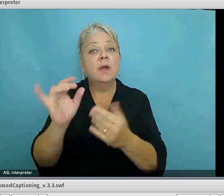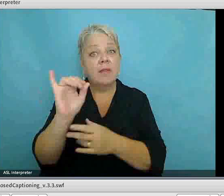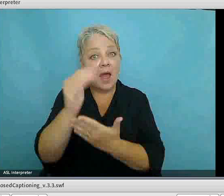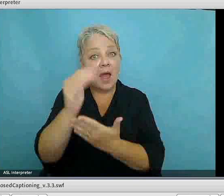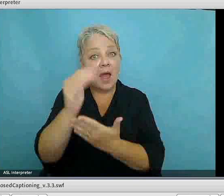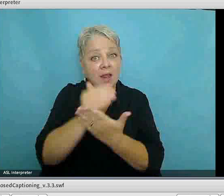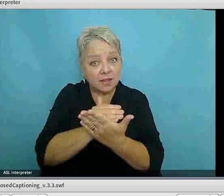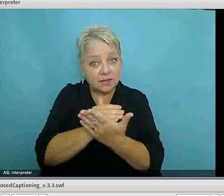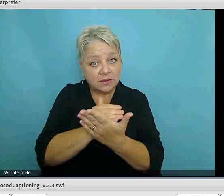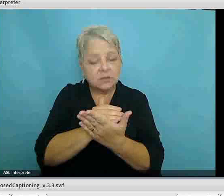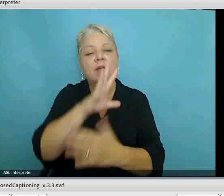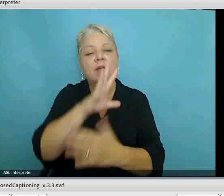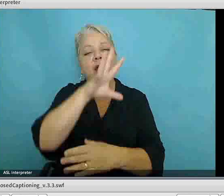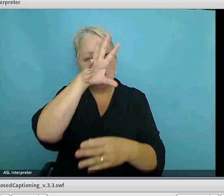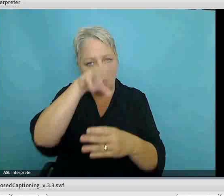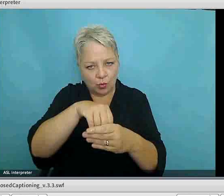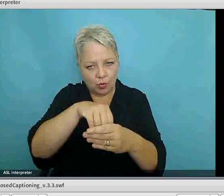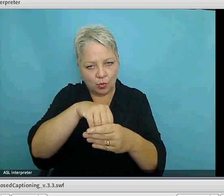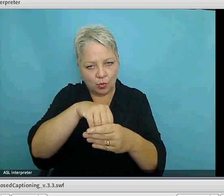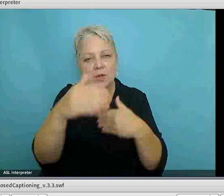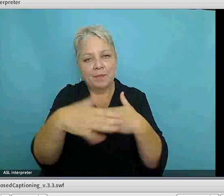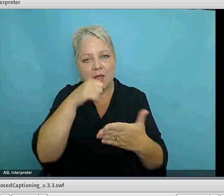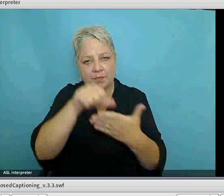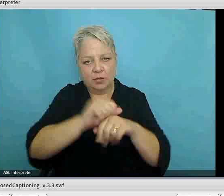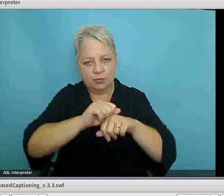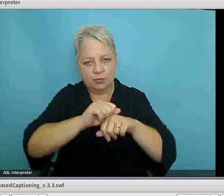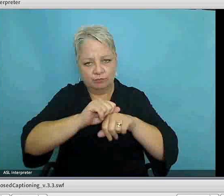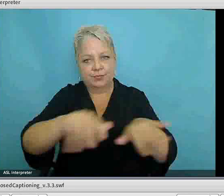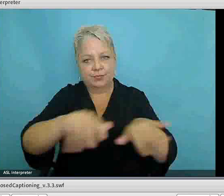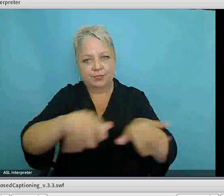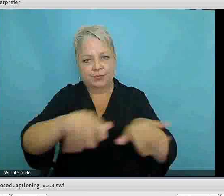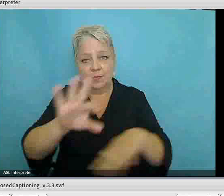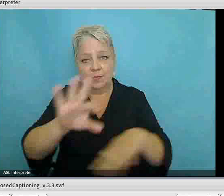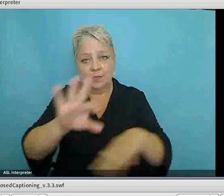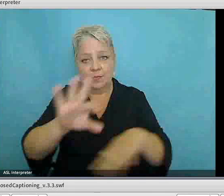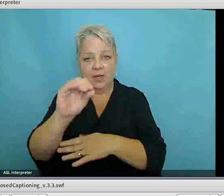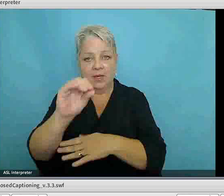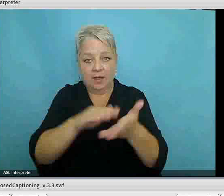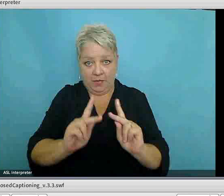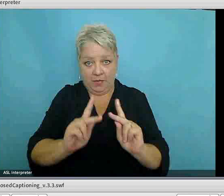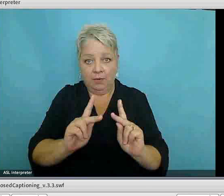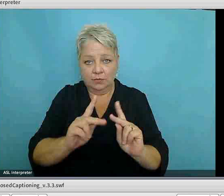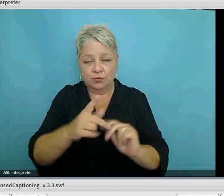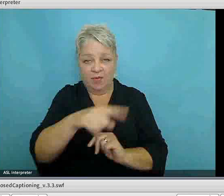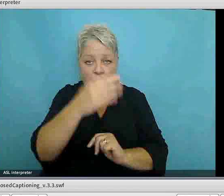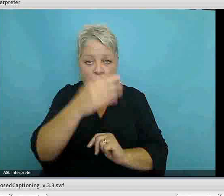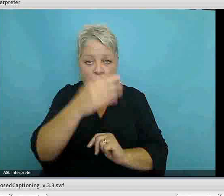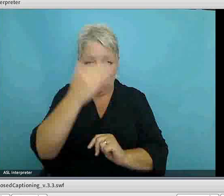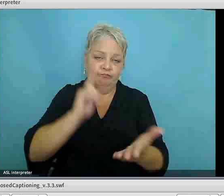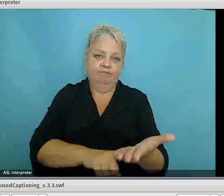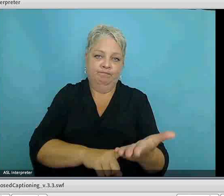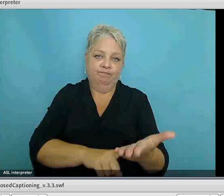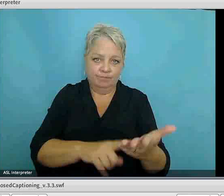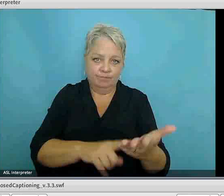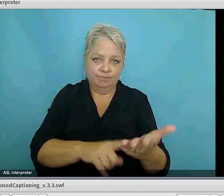But every state plan service provided through the Medicaid program is included in the One